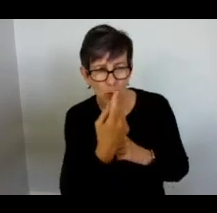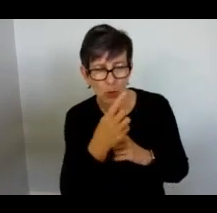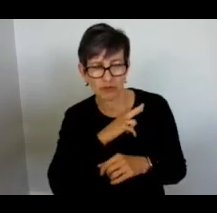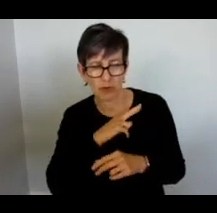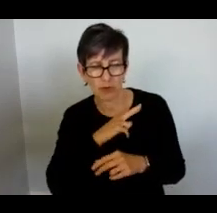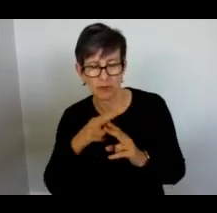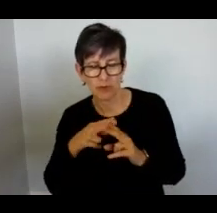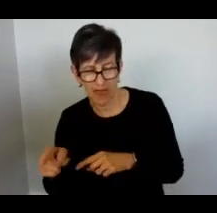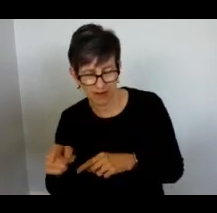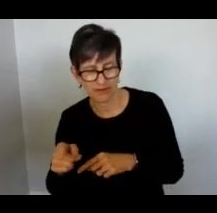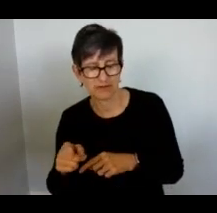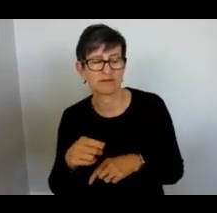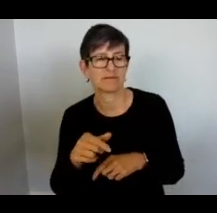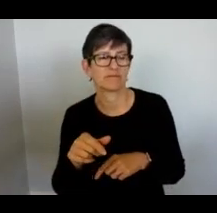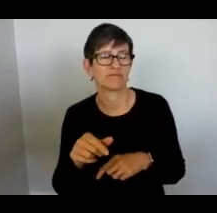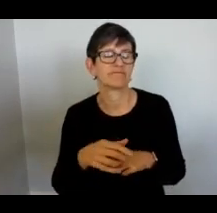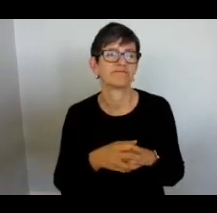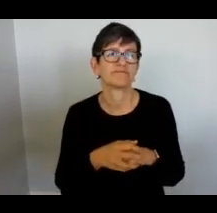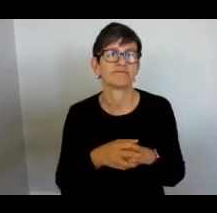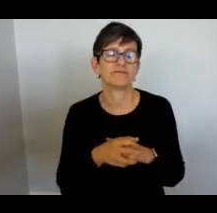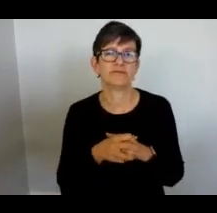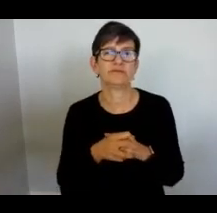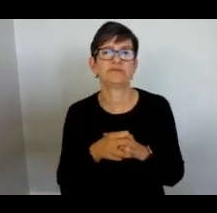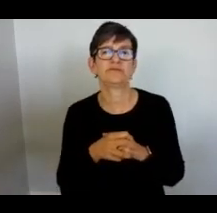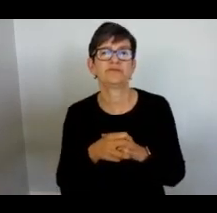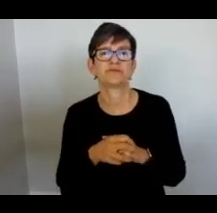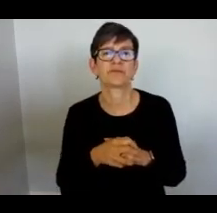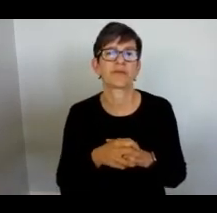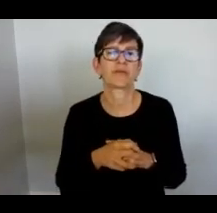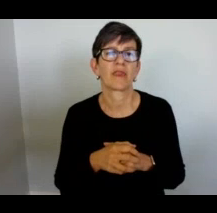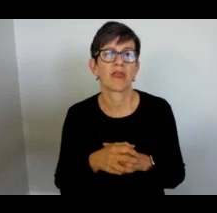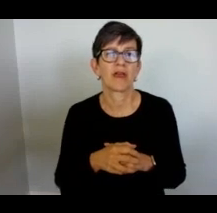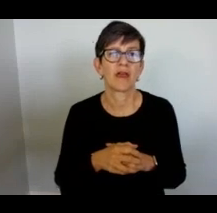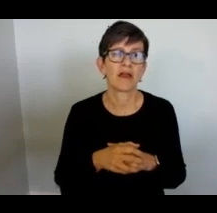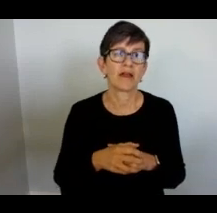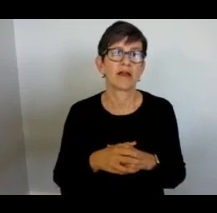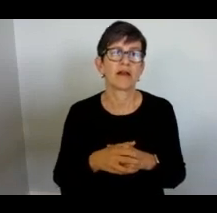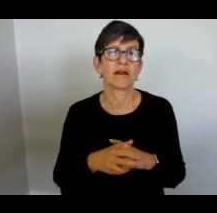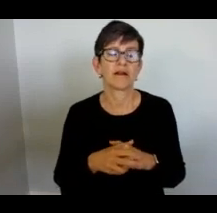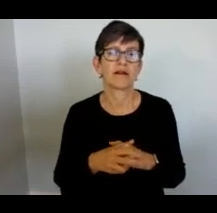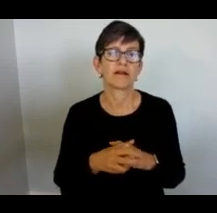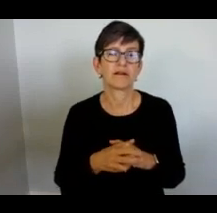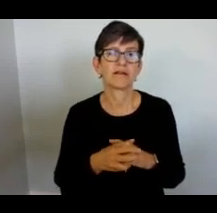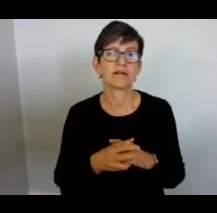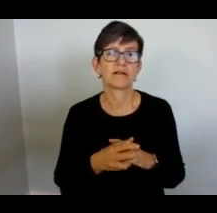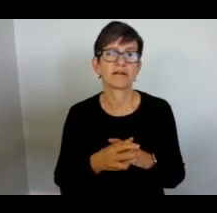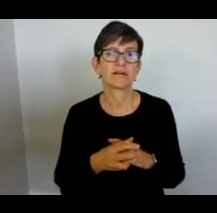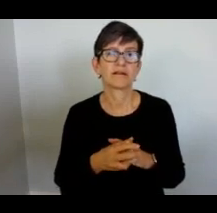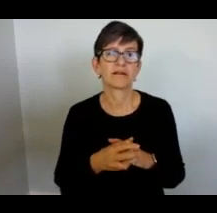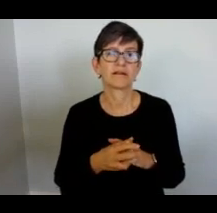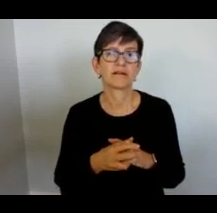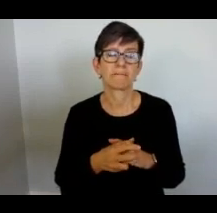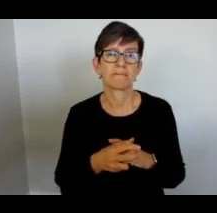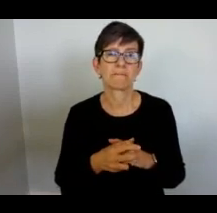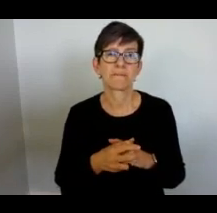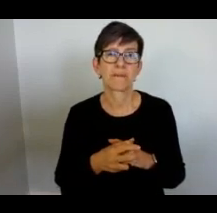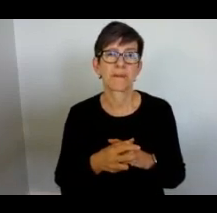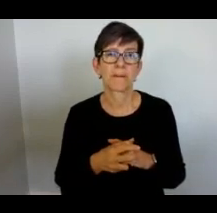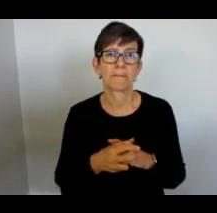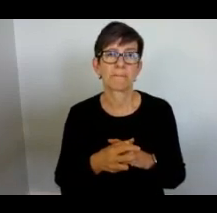If someone is regularly practising at a particular location it is consistently - in the smaller